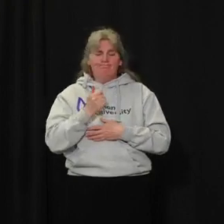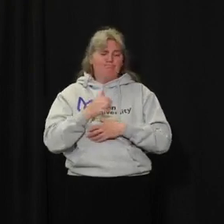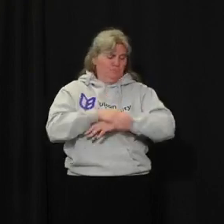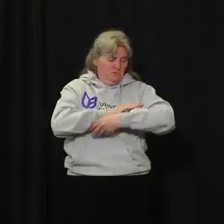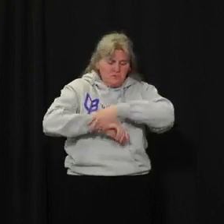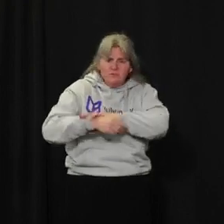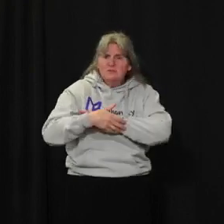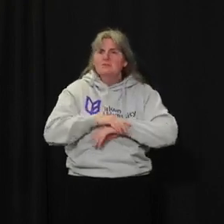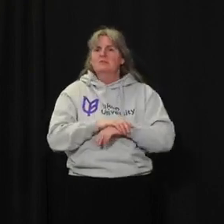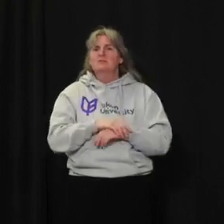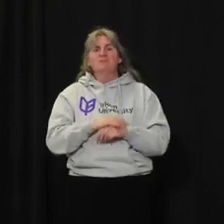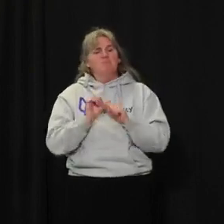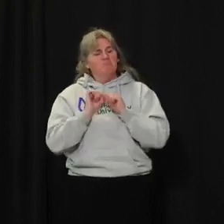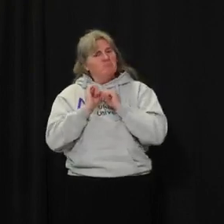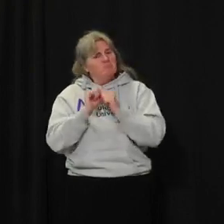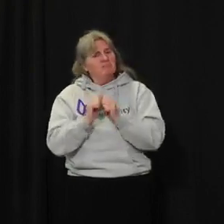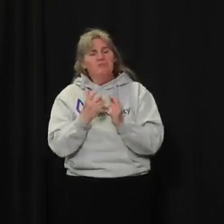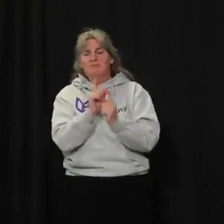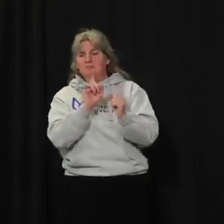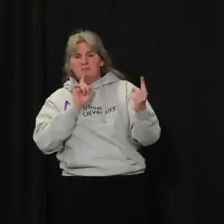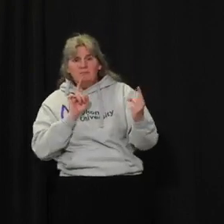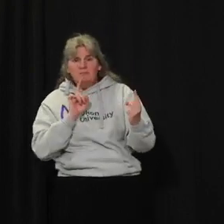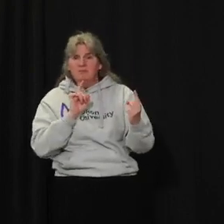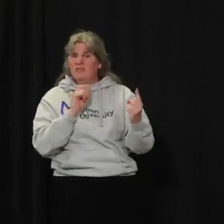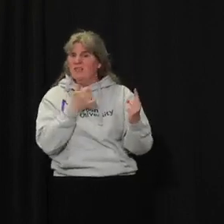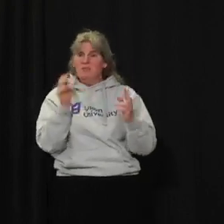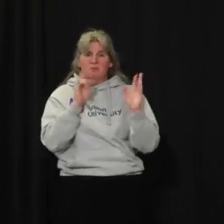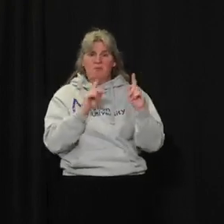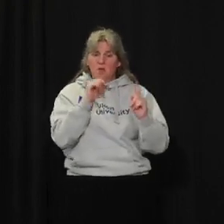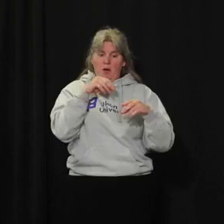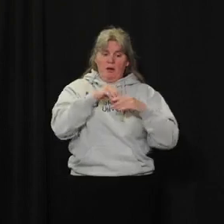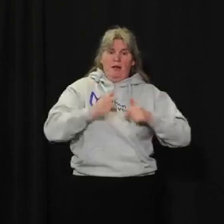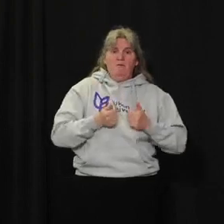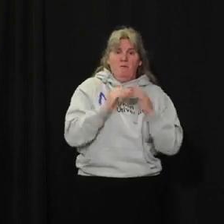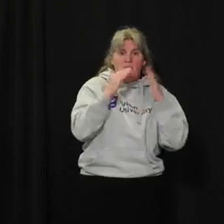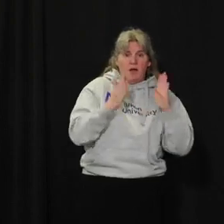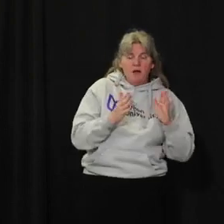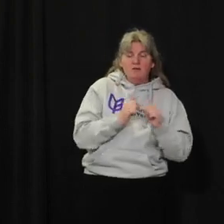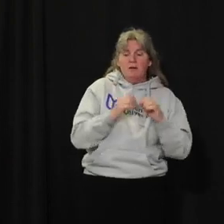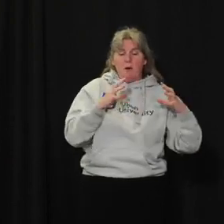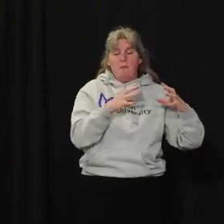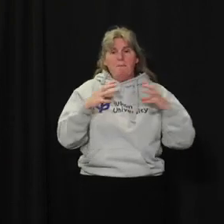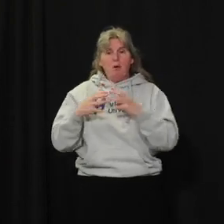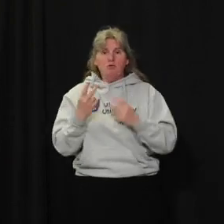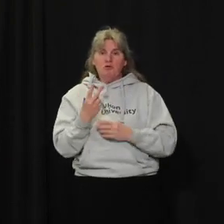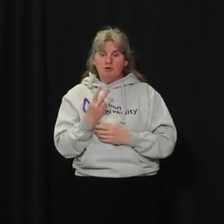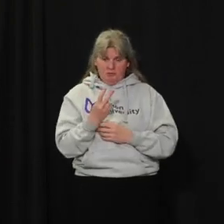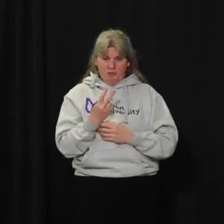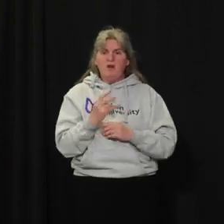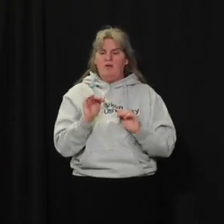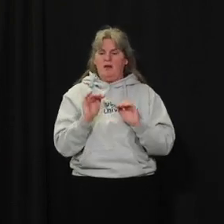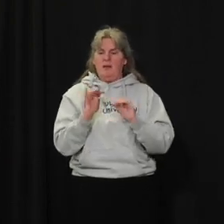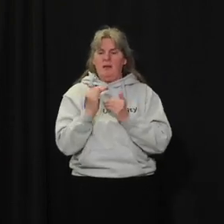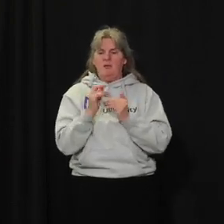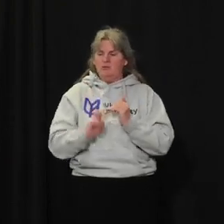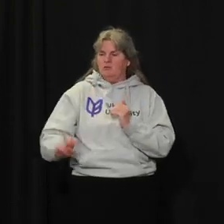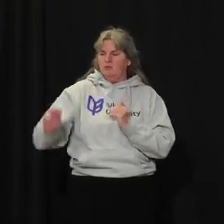Keep on washing your hands. Keep two metres away from anyone not in your household or in your bubble. Limit your charcoal to